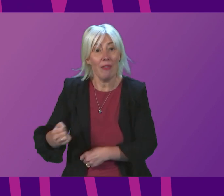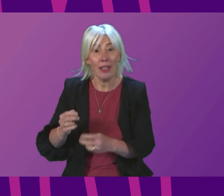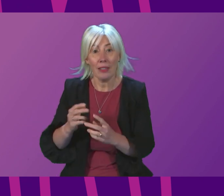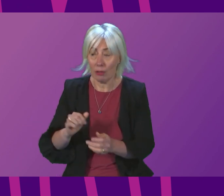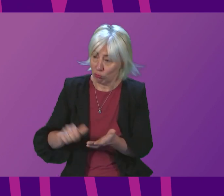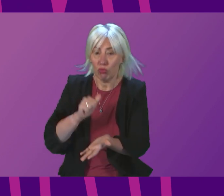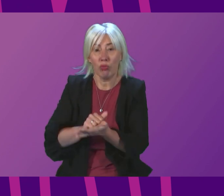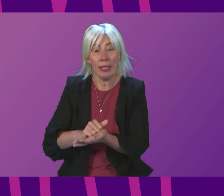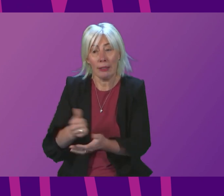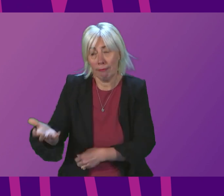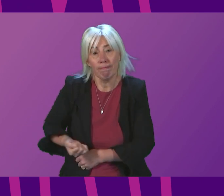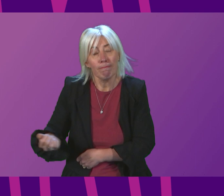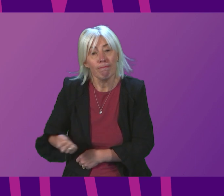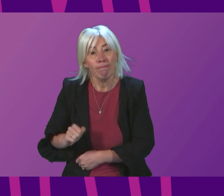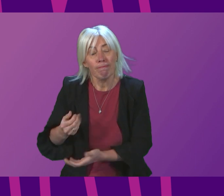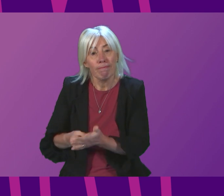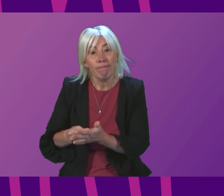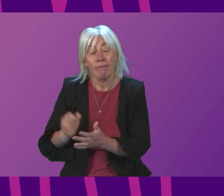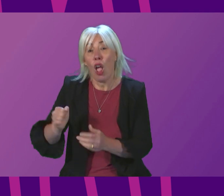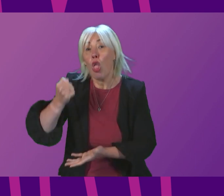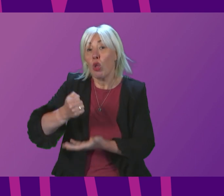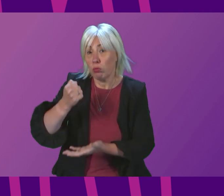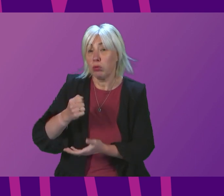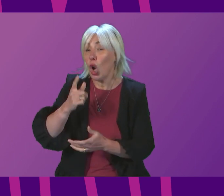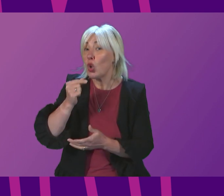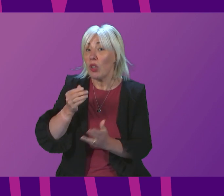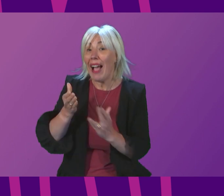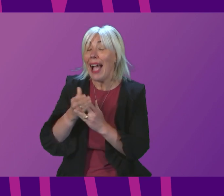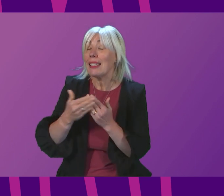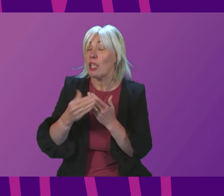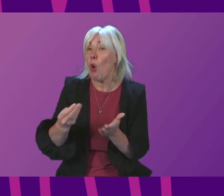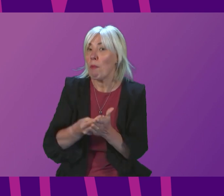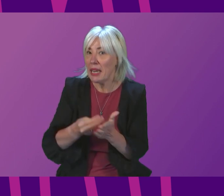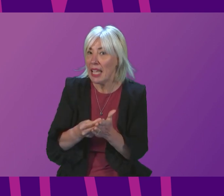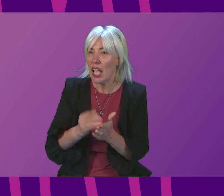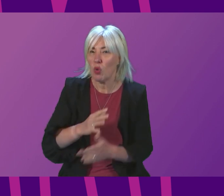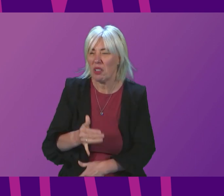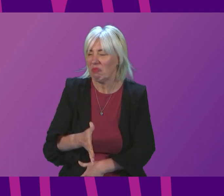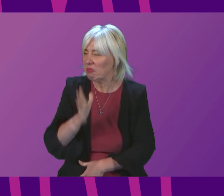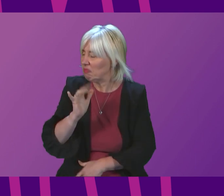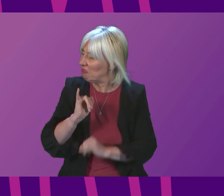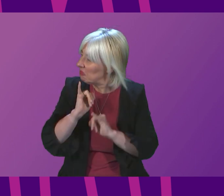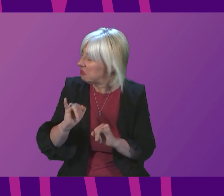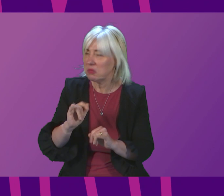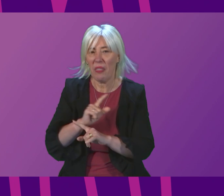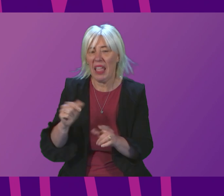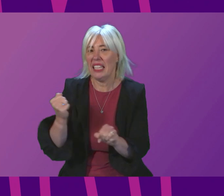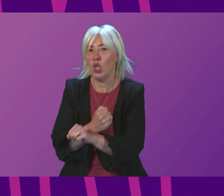Given the fact that the chancellor had access to more money, the decision not to do that is disgusting and completely indefensible.